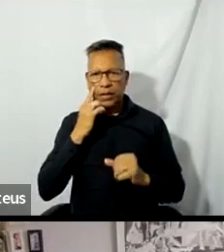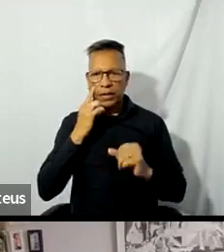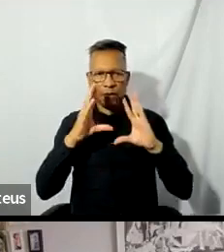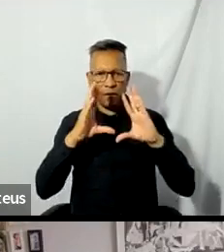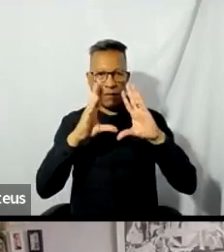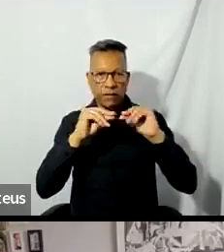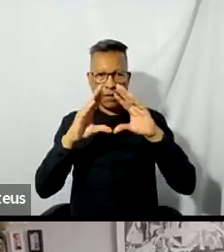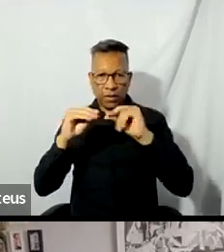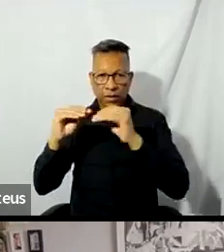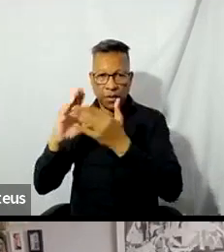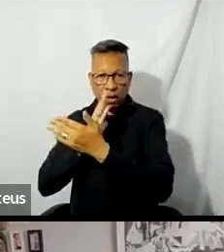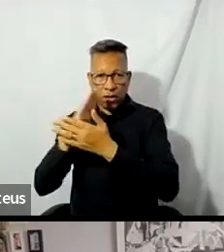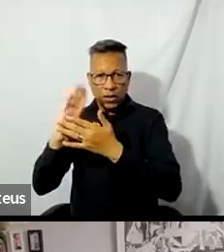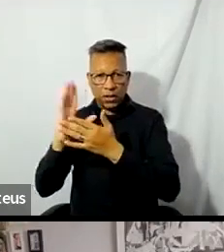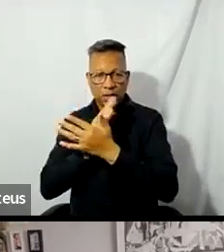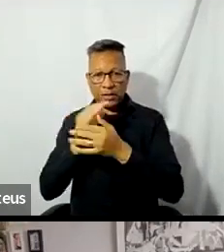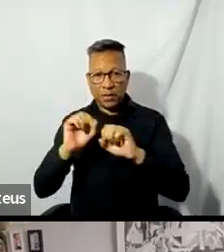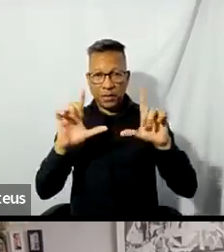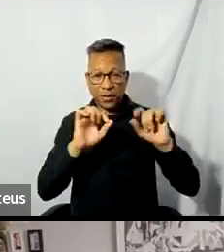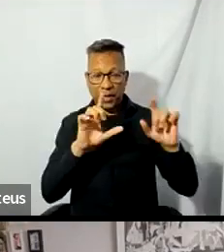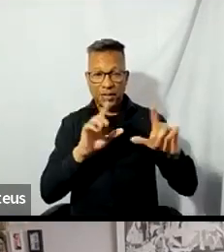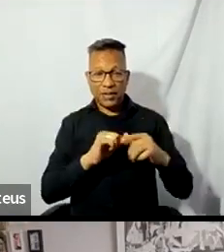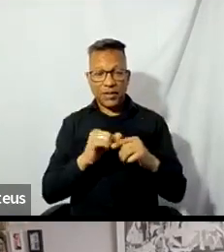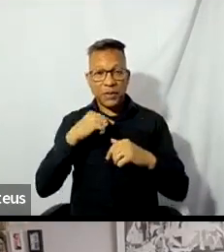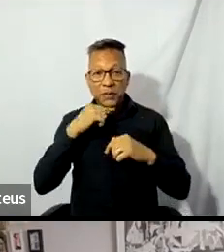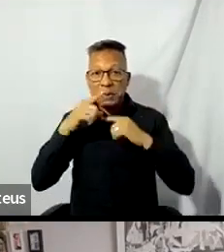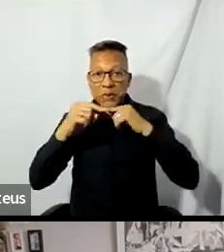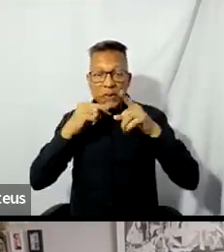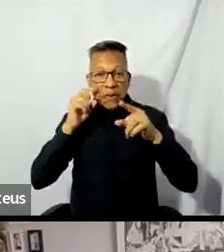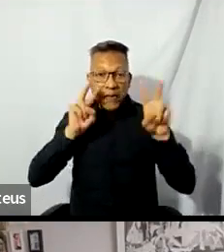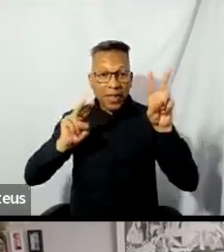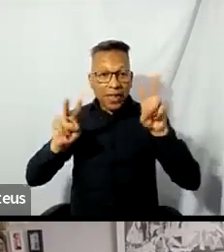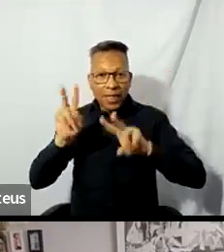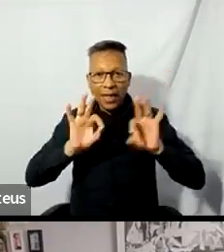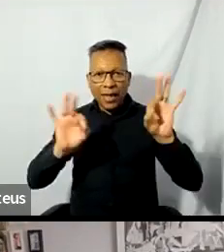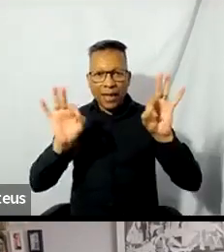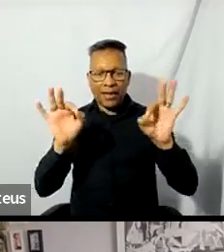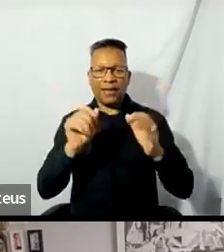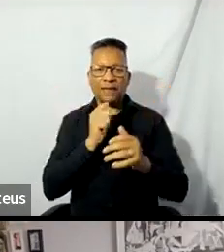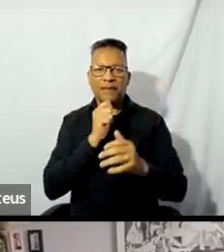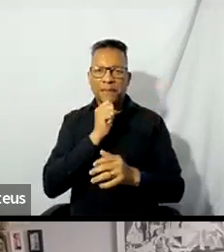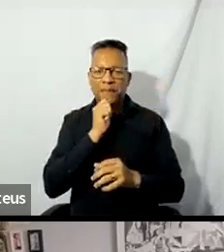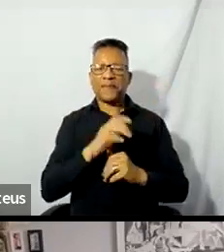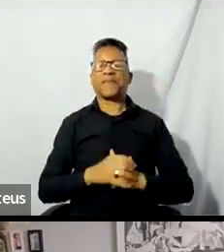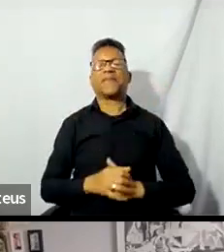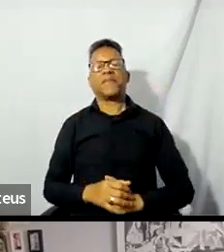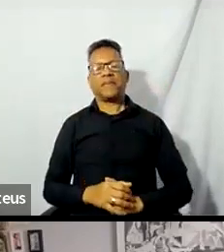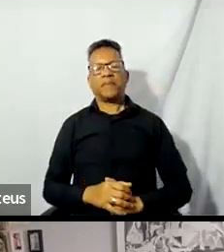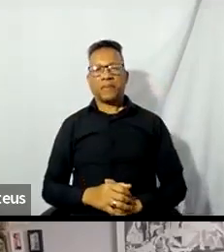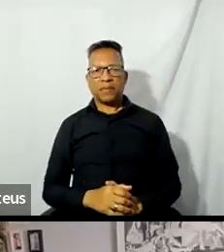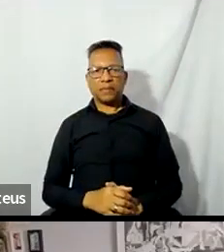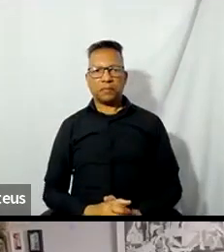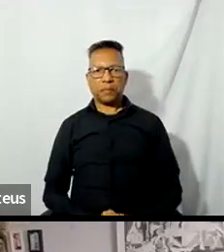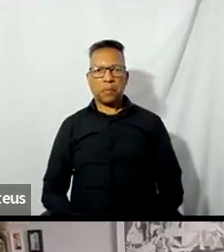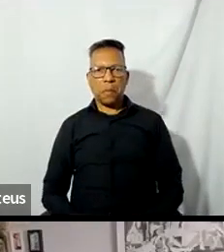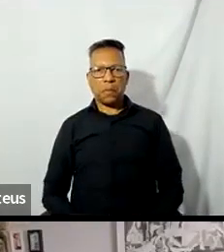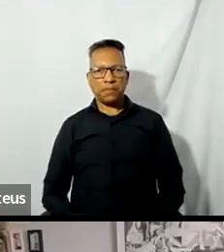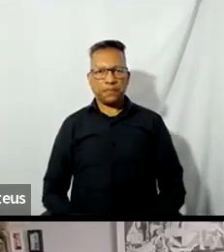just let me close a few windows. Close a few of my Close a few of my windows I can't see anything though though back to the though back to the apologies